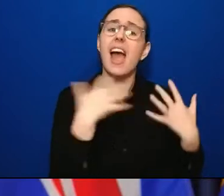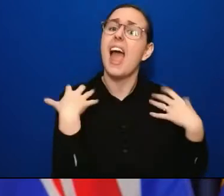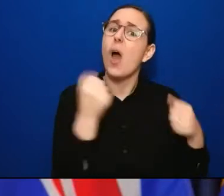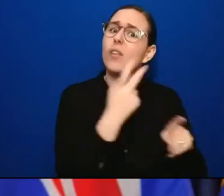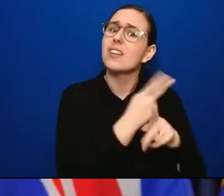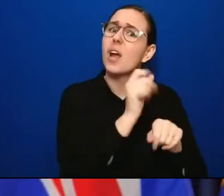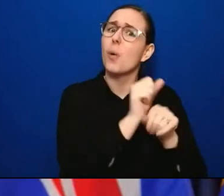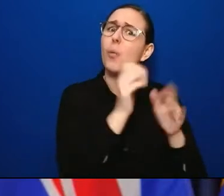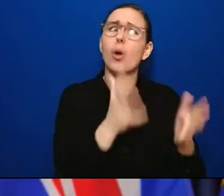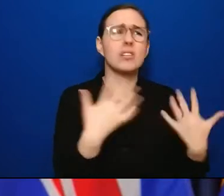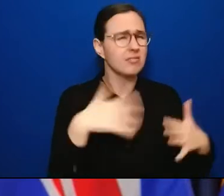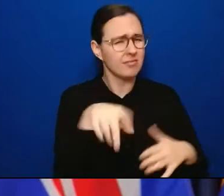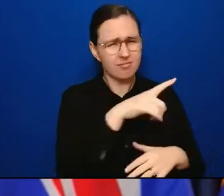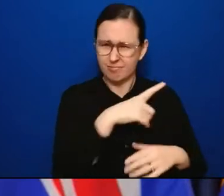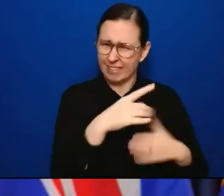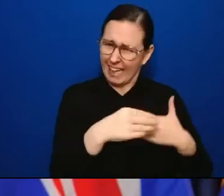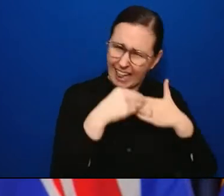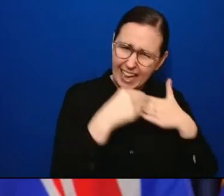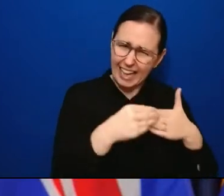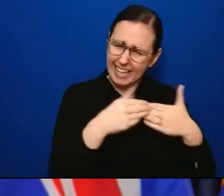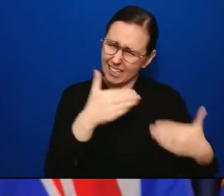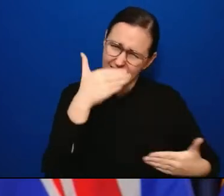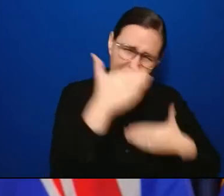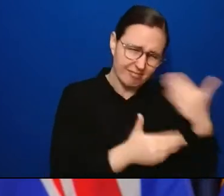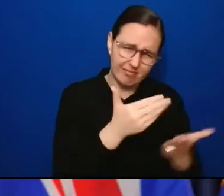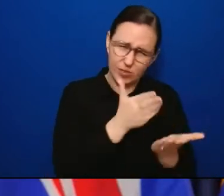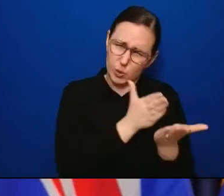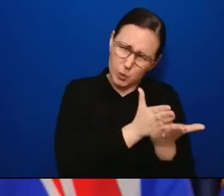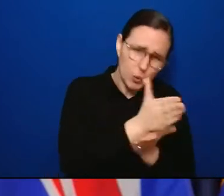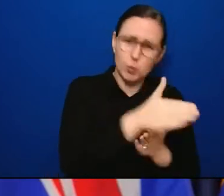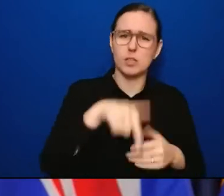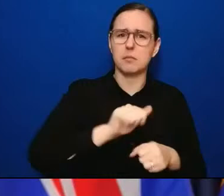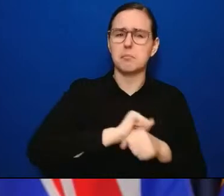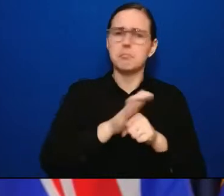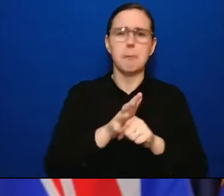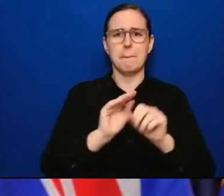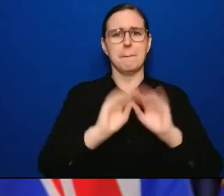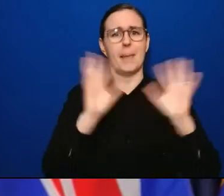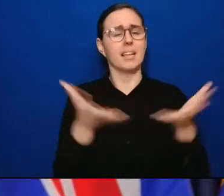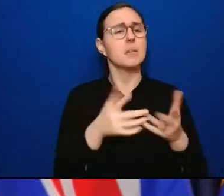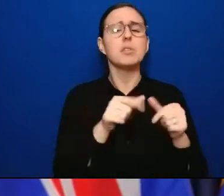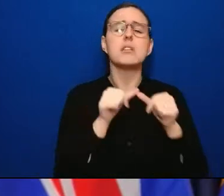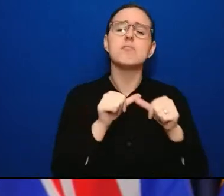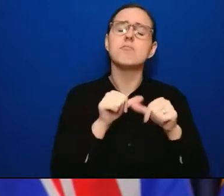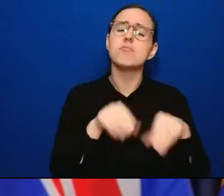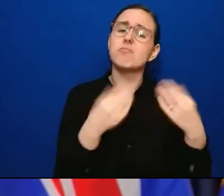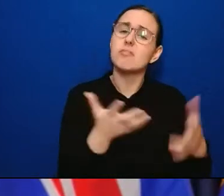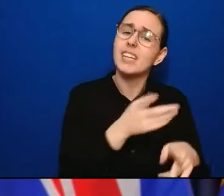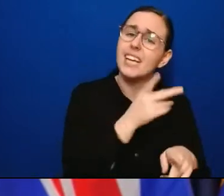healthcare workers who continue to lead us through the pandemic. With their insurance and their skills. Today's PC care